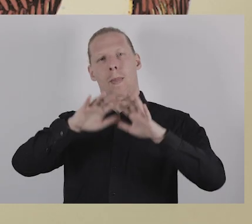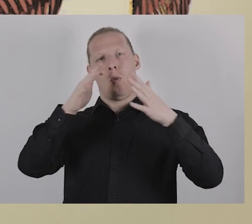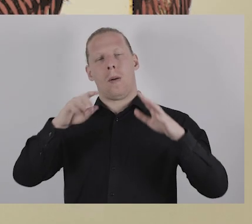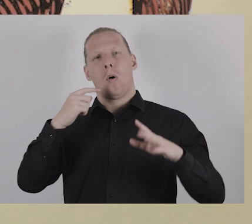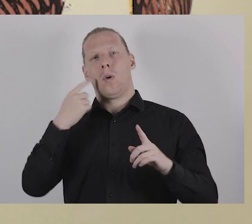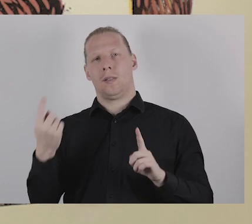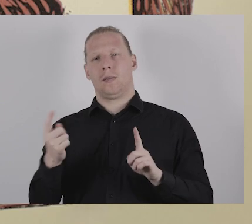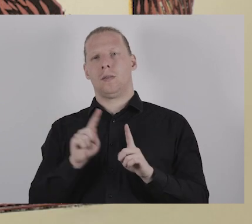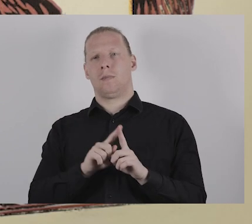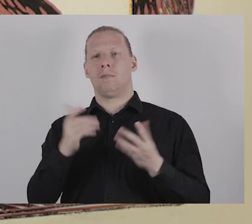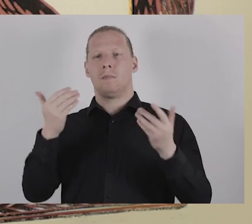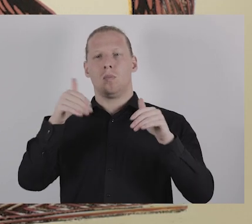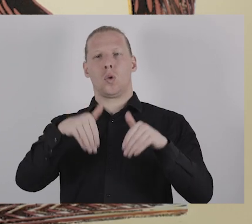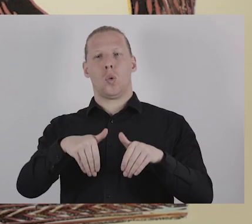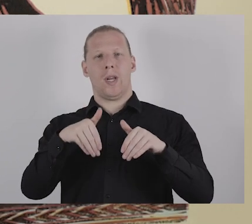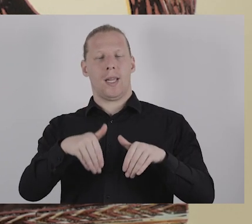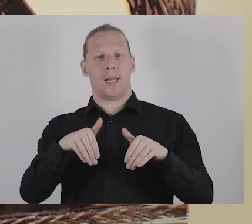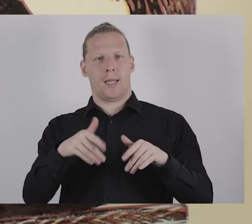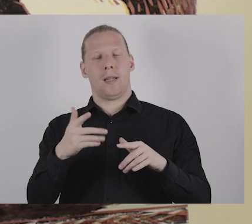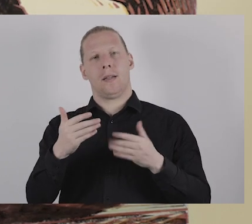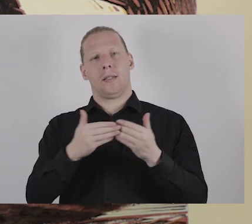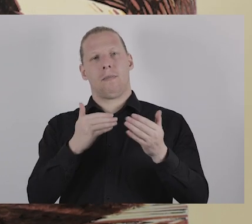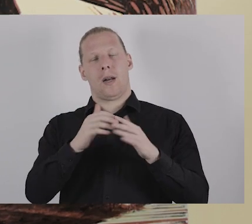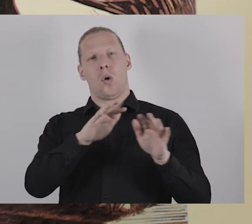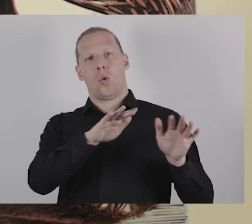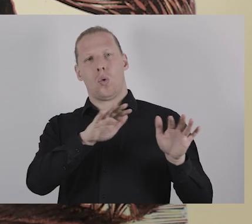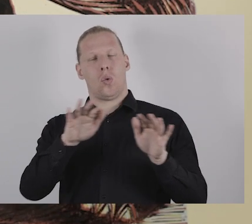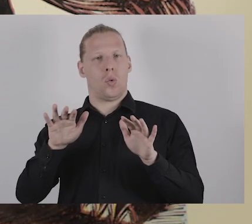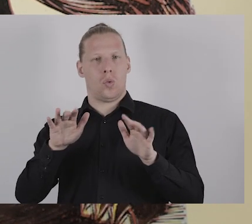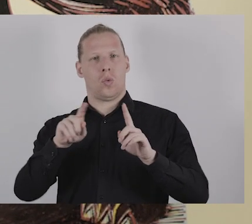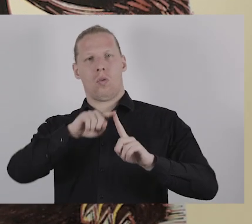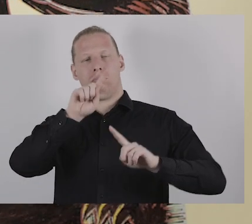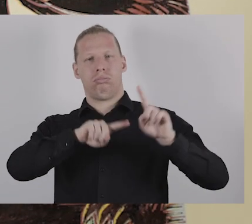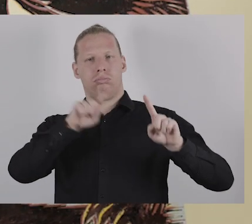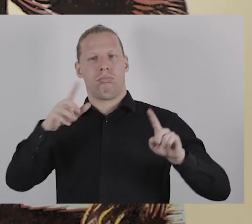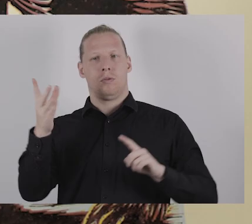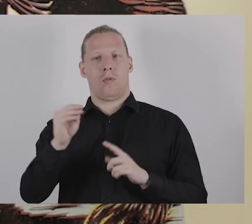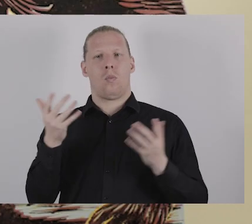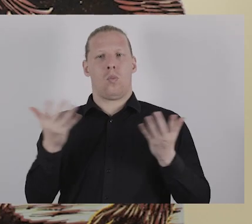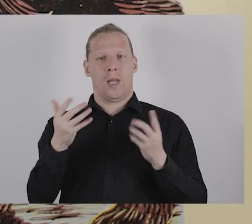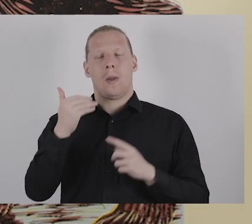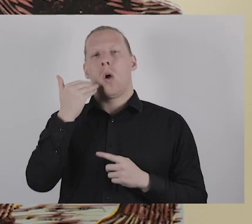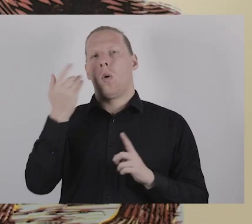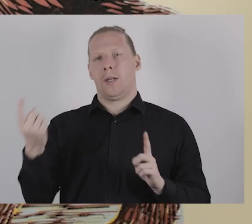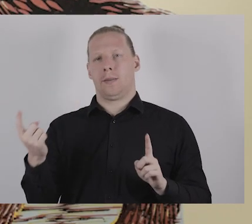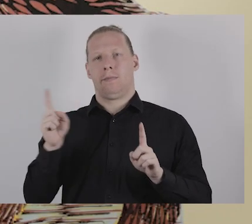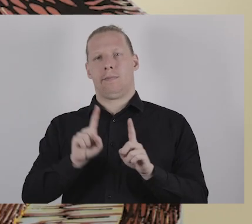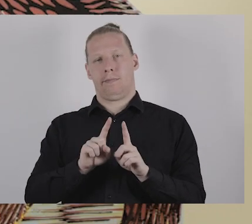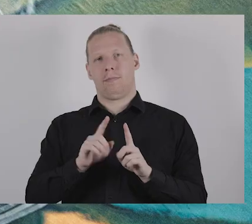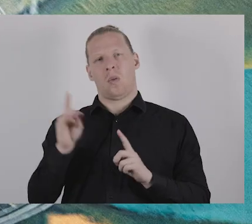Always, kurī has been by our side. Regardless of what people we are, where we've come from,